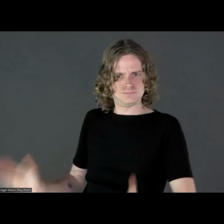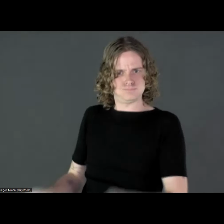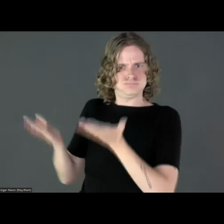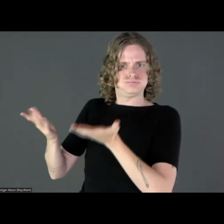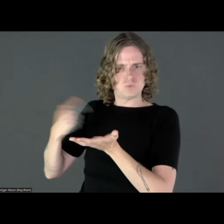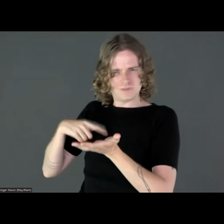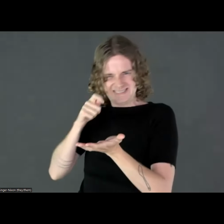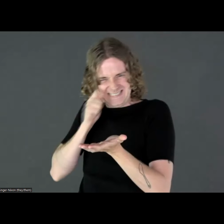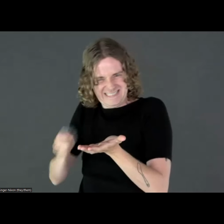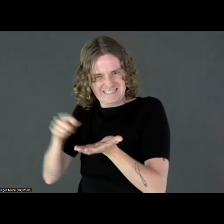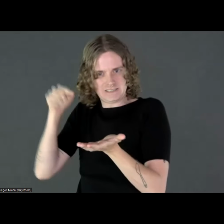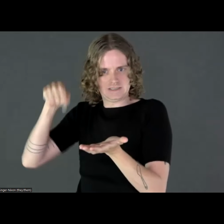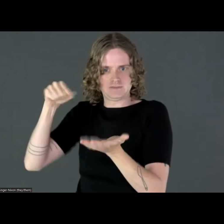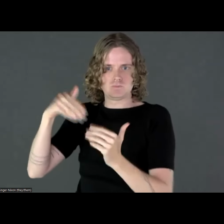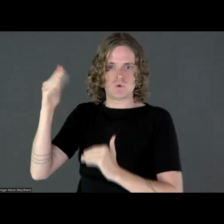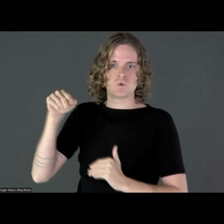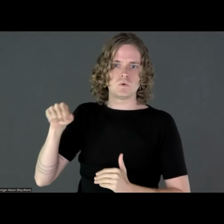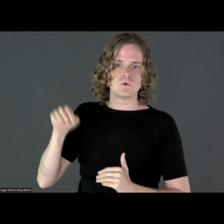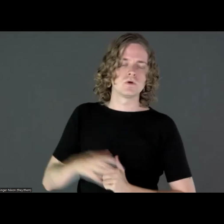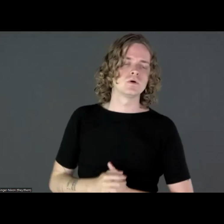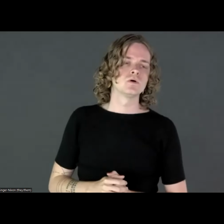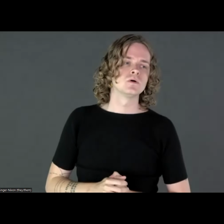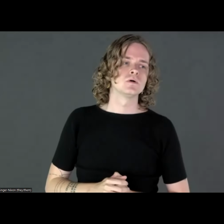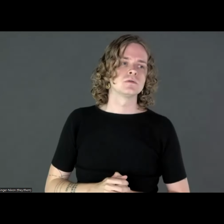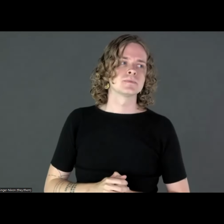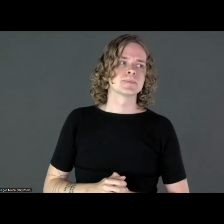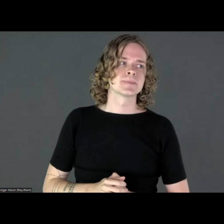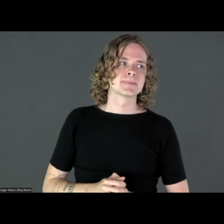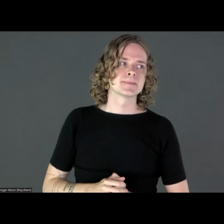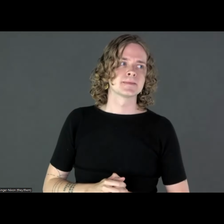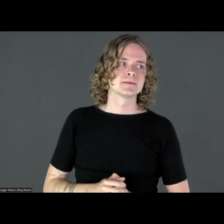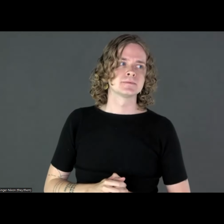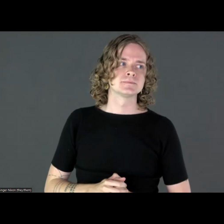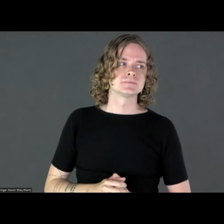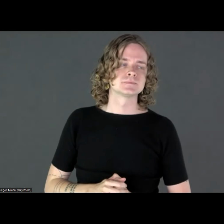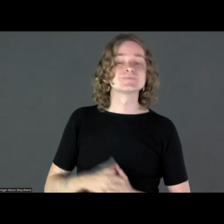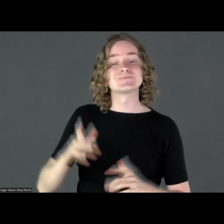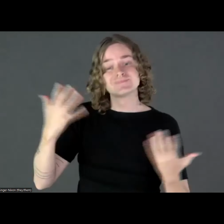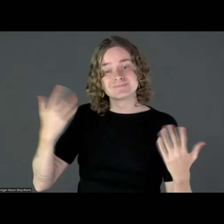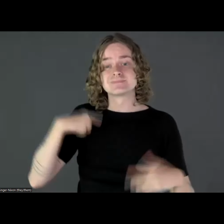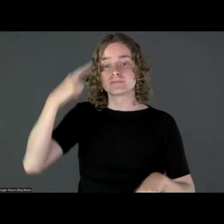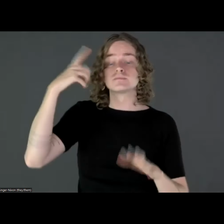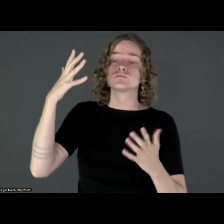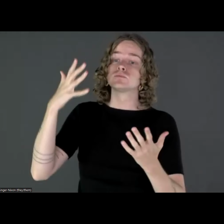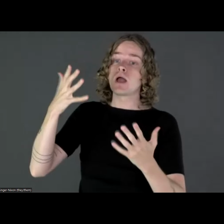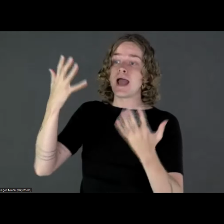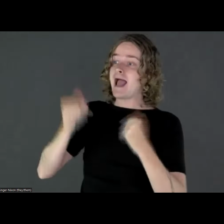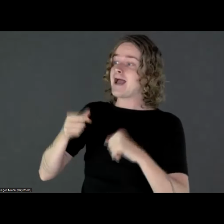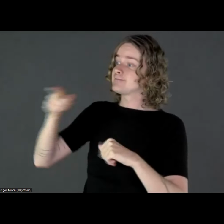you know, to resource this pool of technical, you know, technical experts. And we know that we need